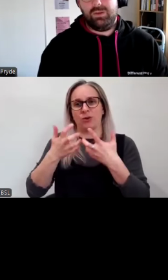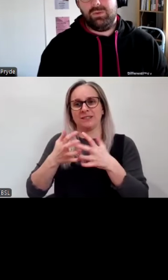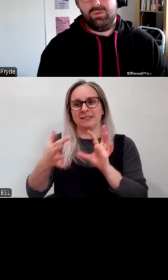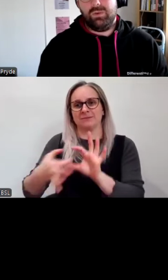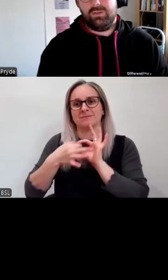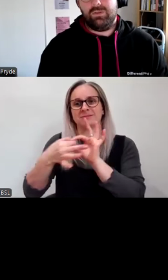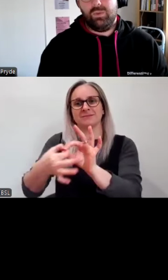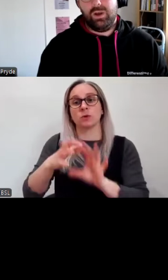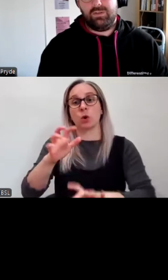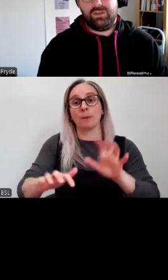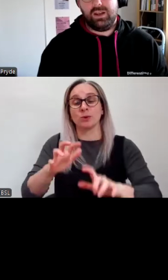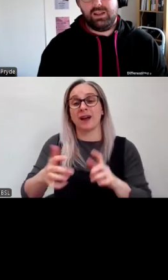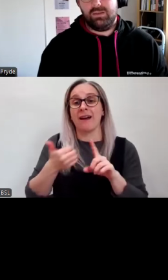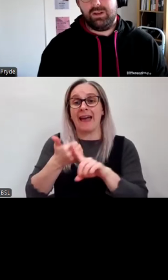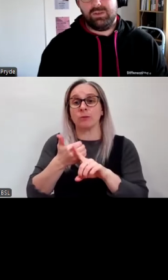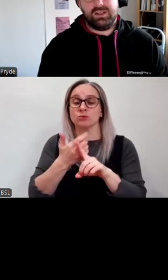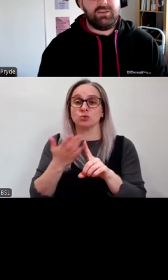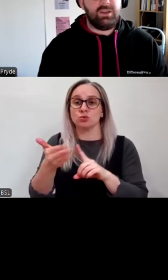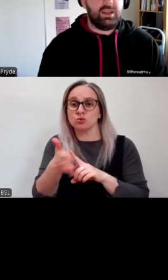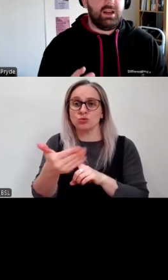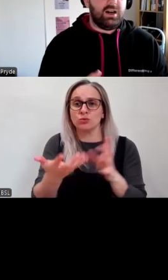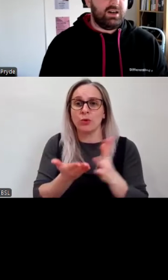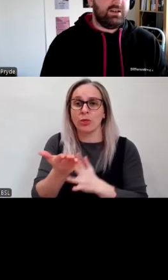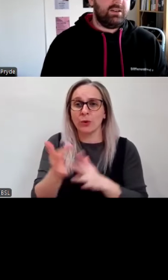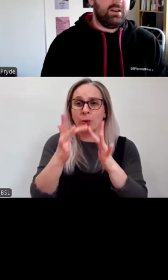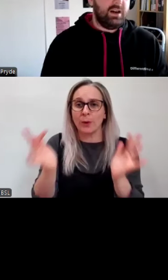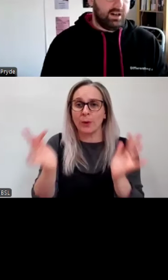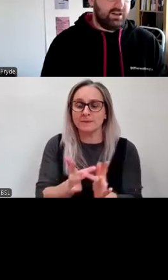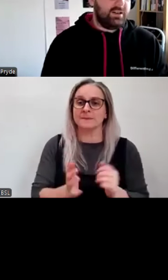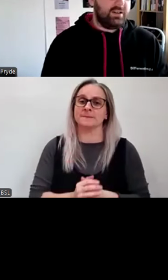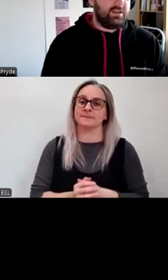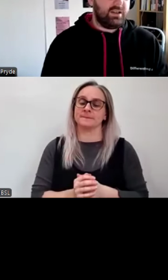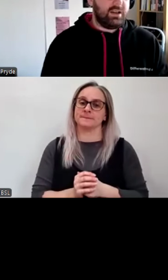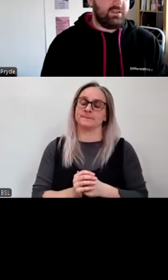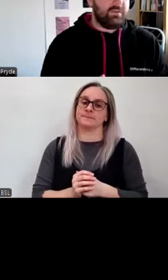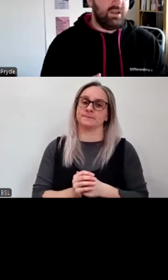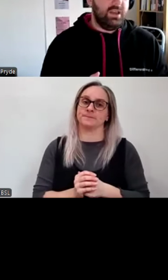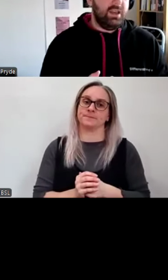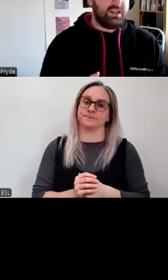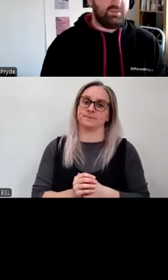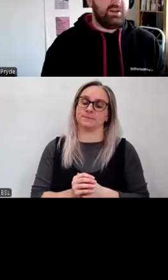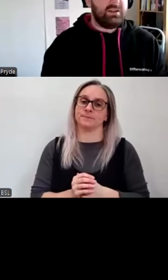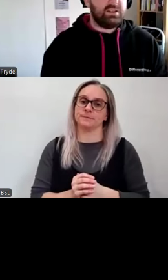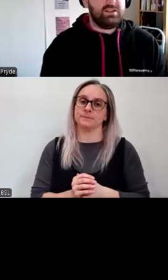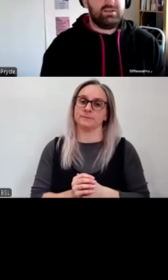how people with hidden impairments navigate our experiences,